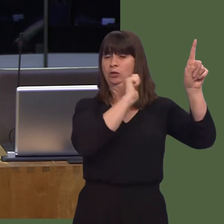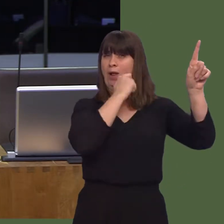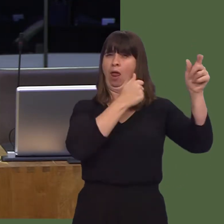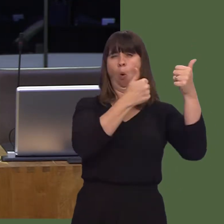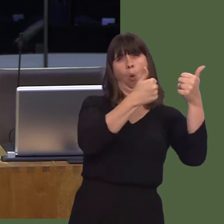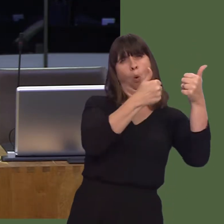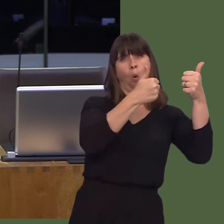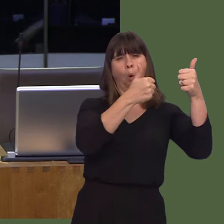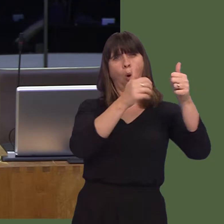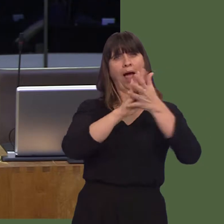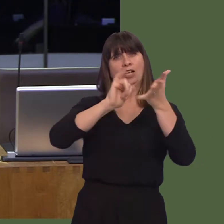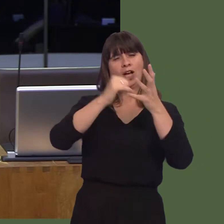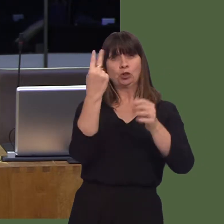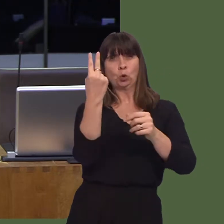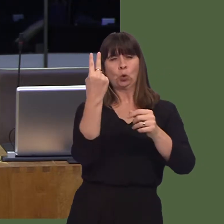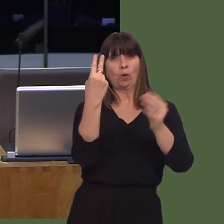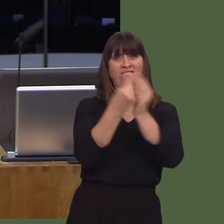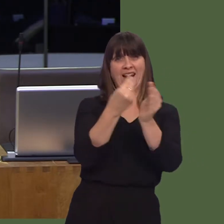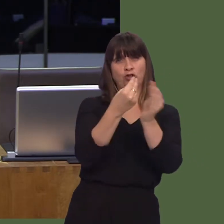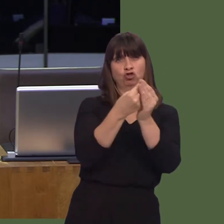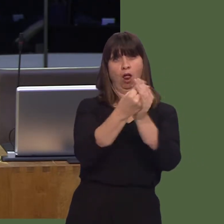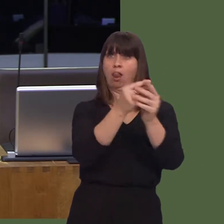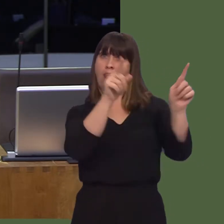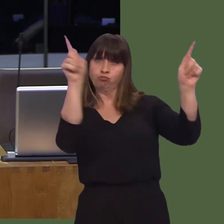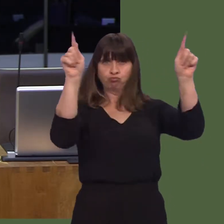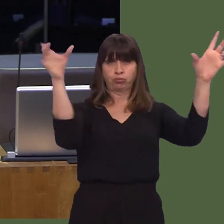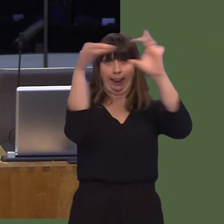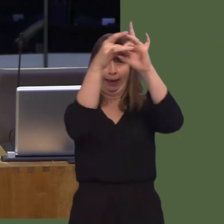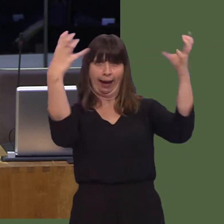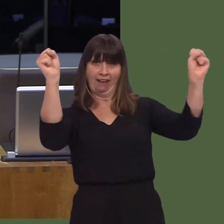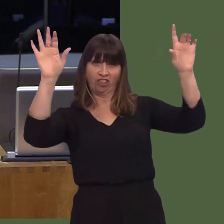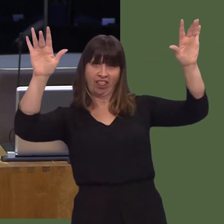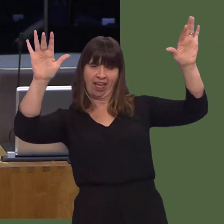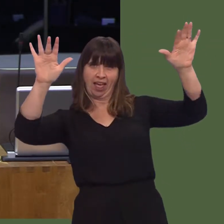small in financial terms, he has also made the point that the HS2 project could have